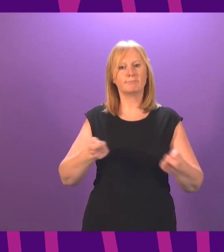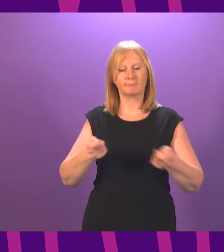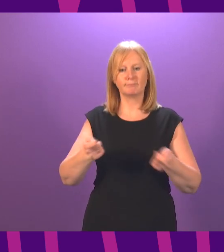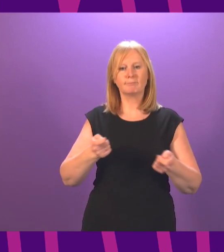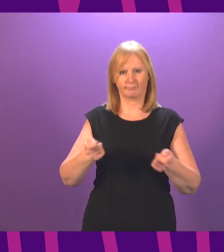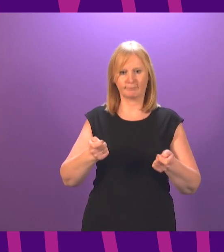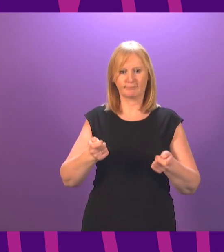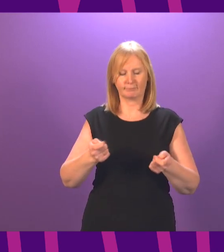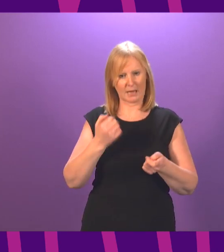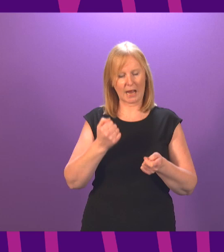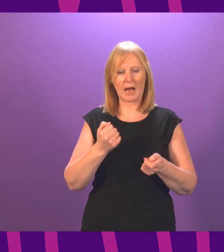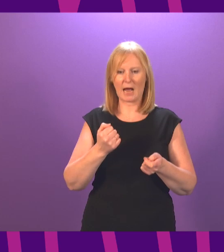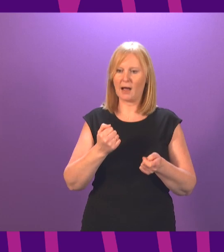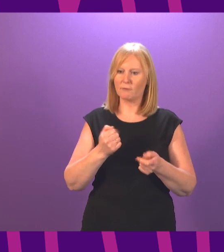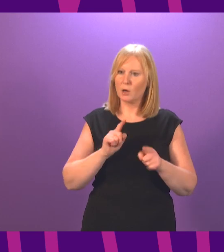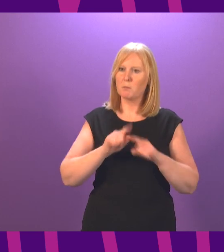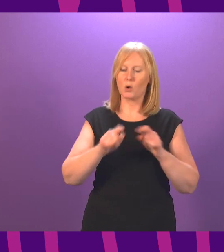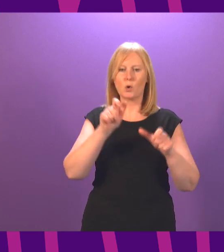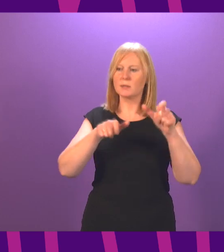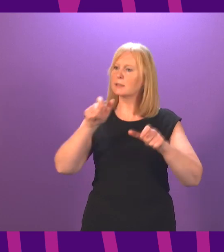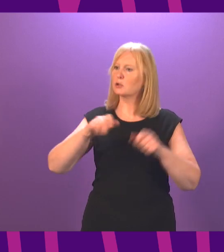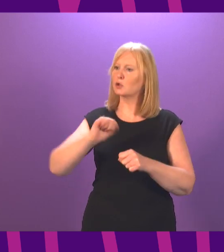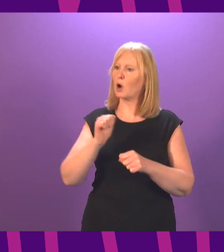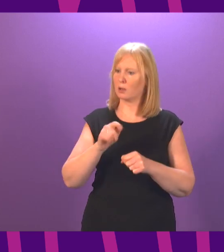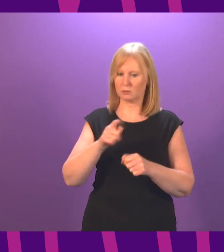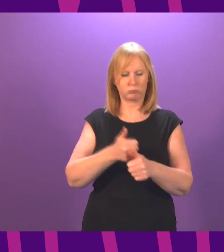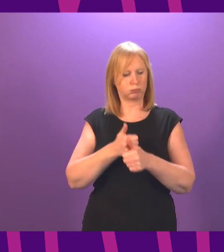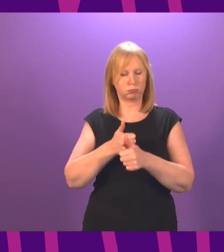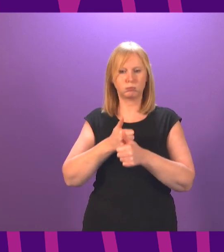that sees a sustained majority of the Scottish population supporting Scotland’s becoming